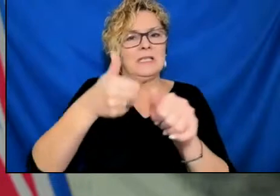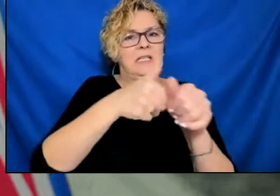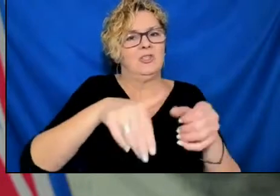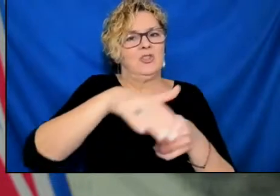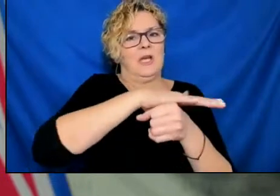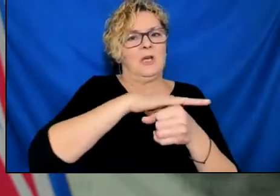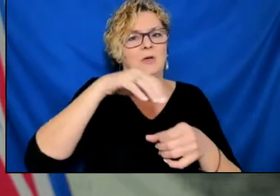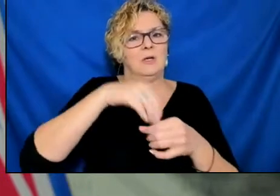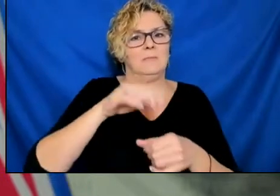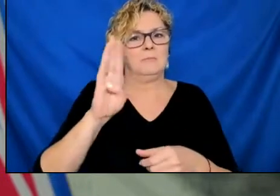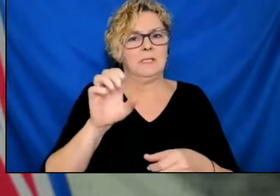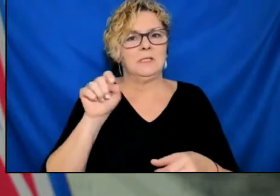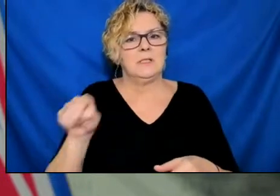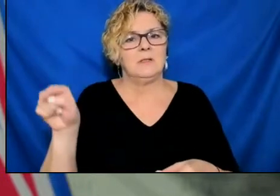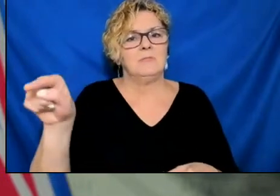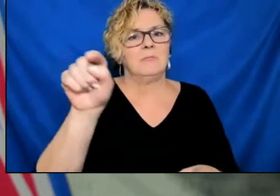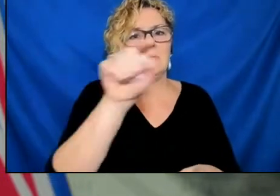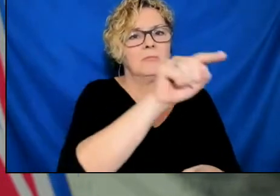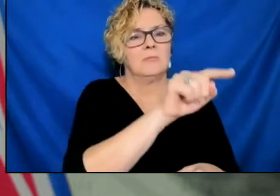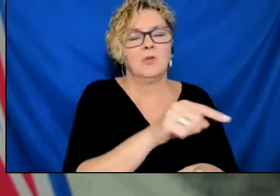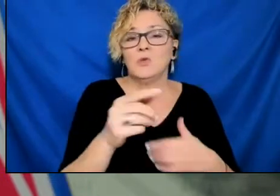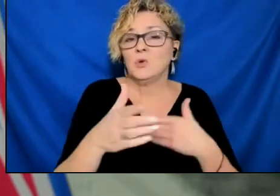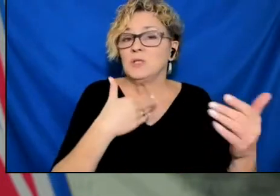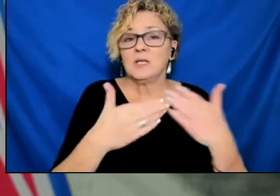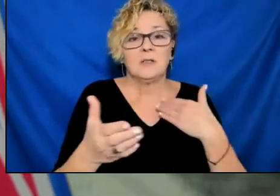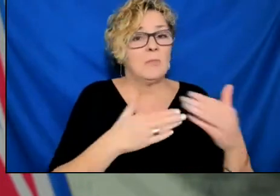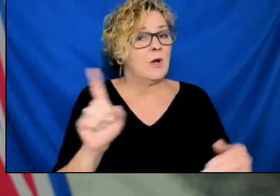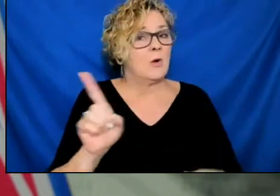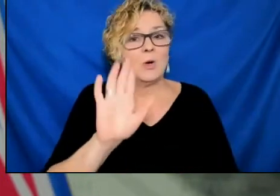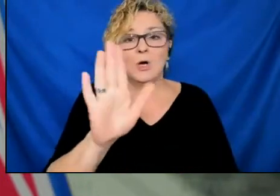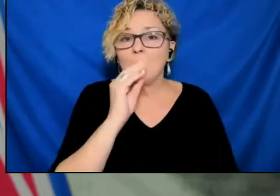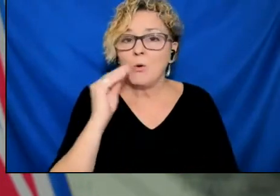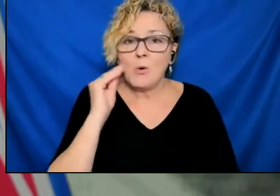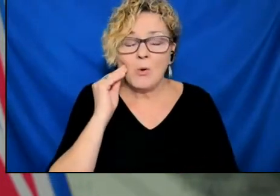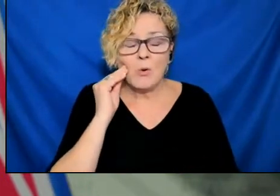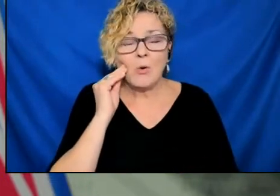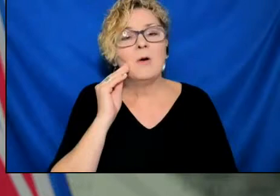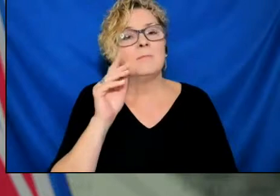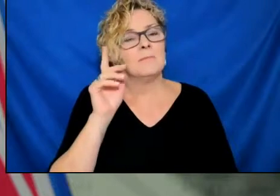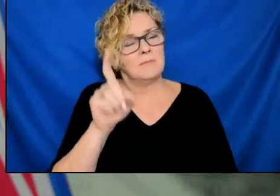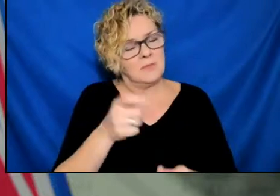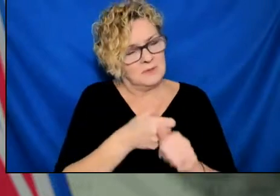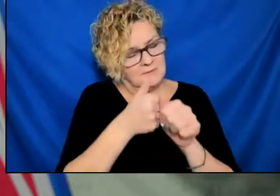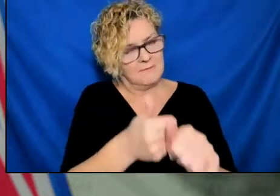So wherever you live in BC, it's important to follow public